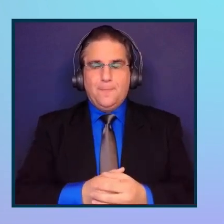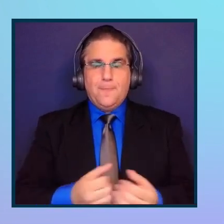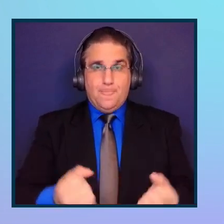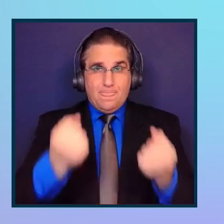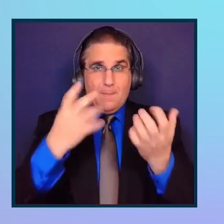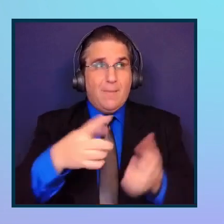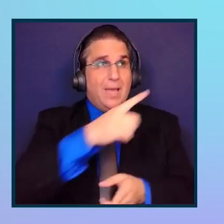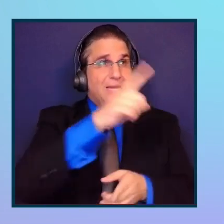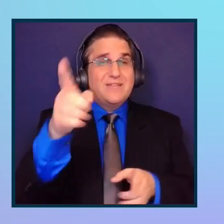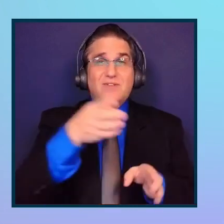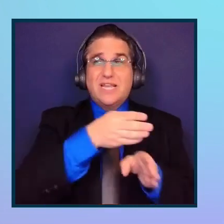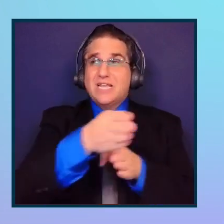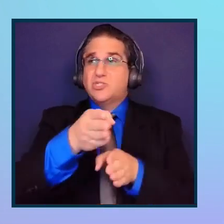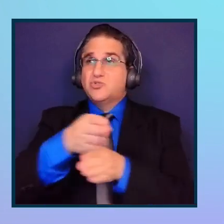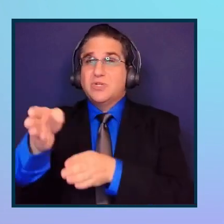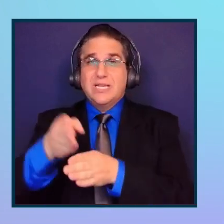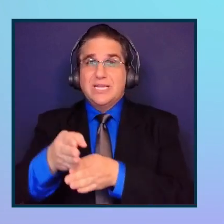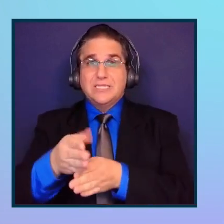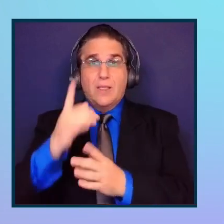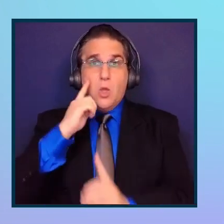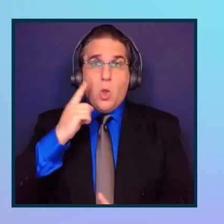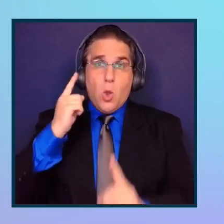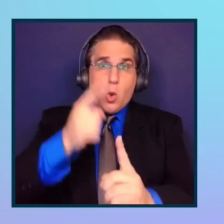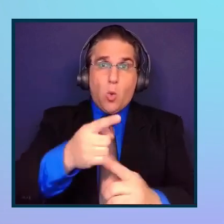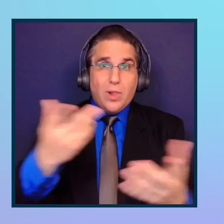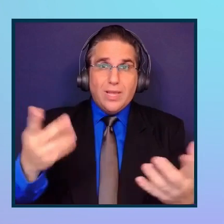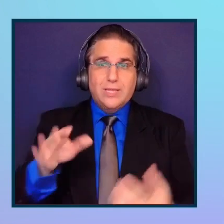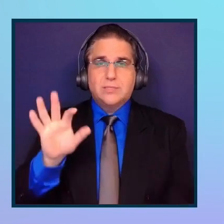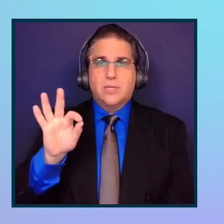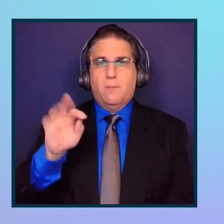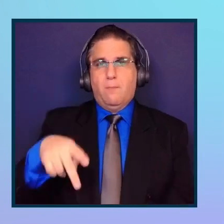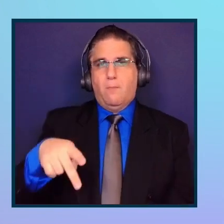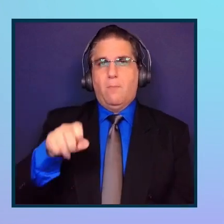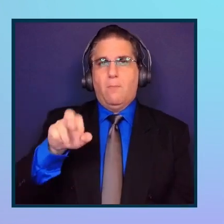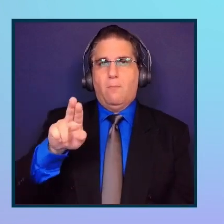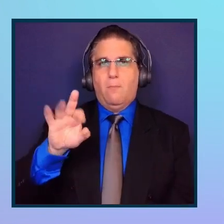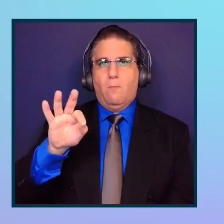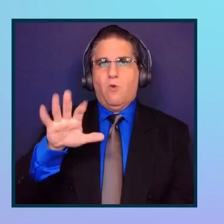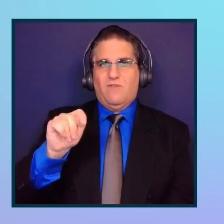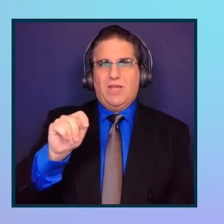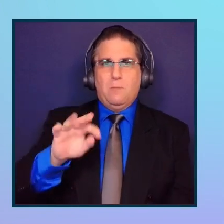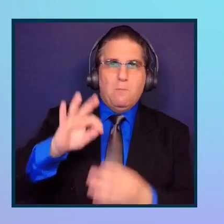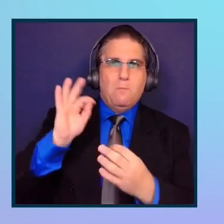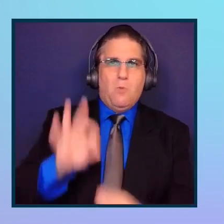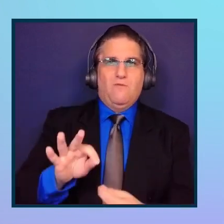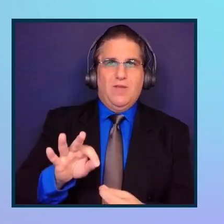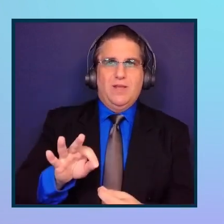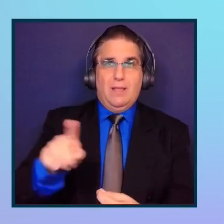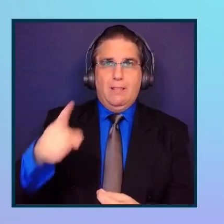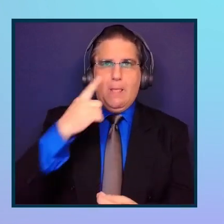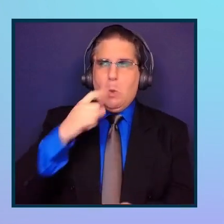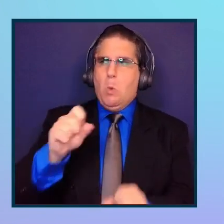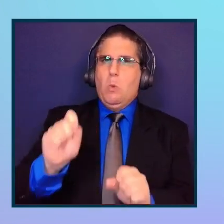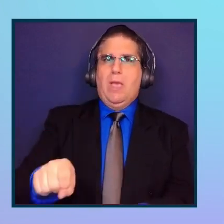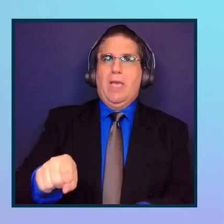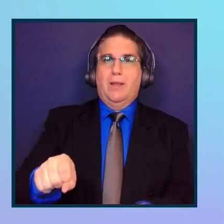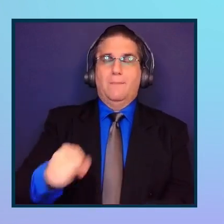that perfect is the goal and that perfect is attainable, and their definition is the way we did it yesterday,